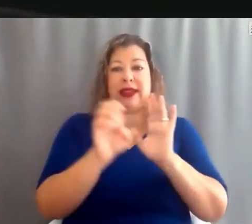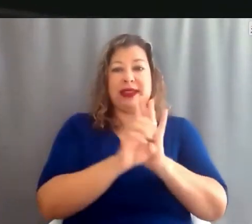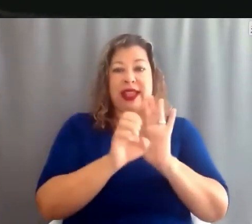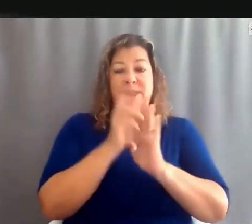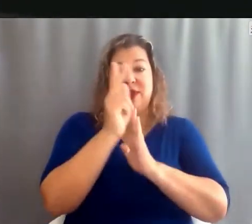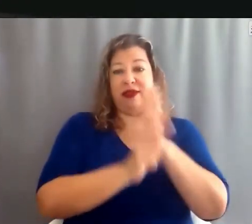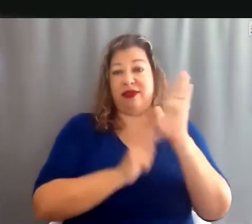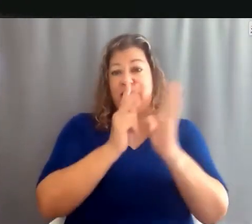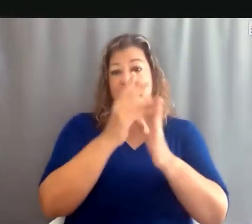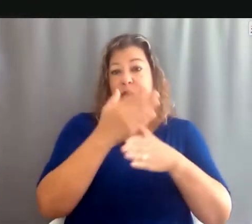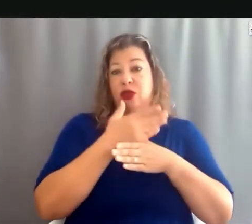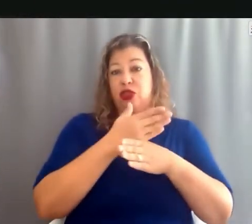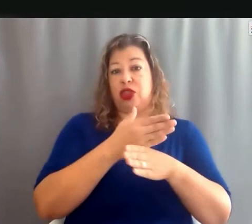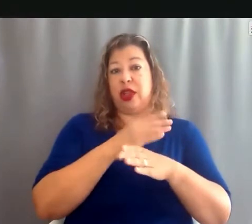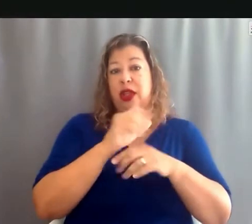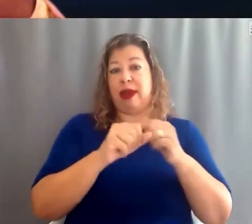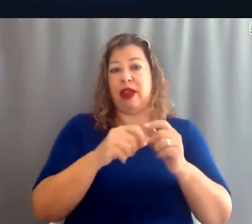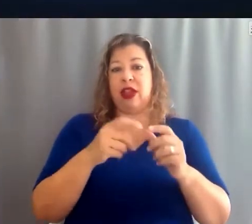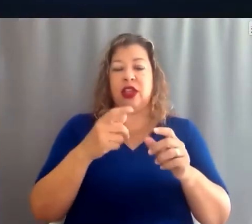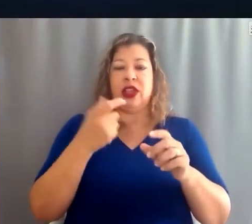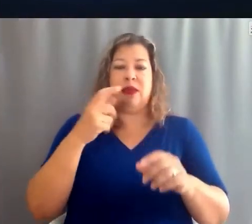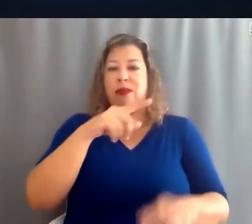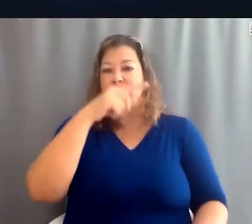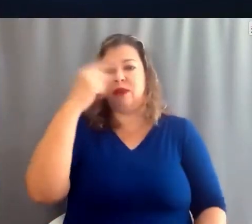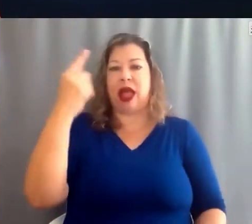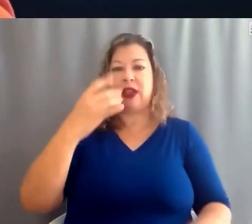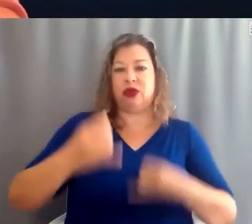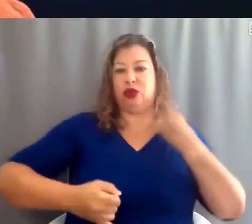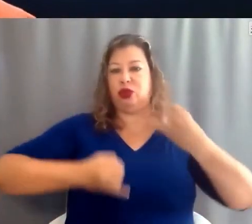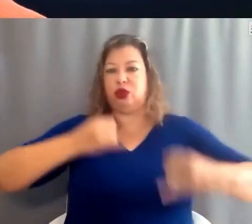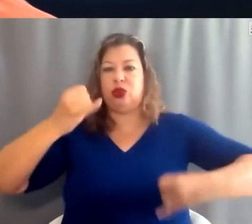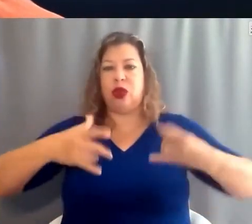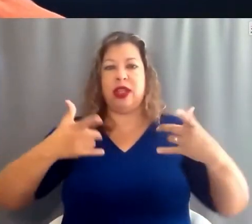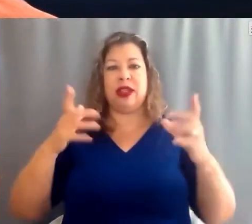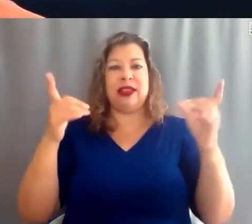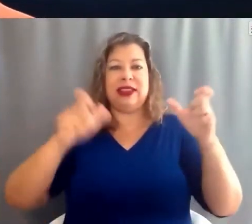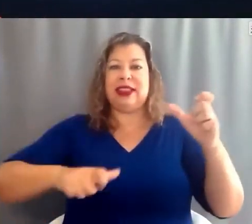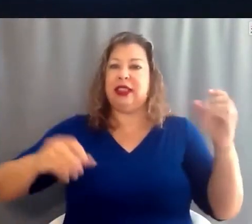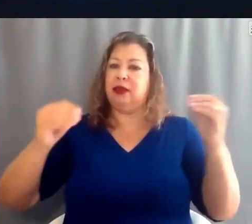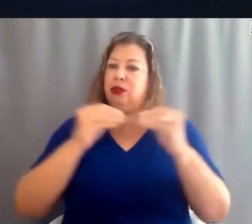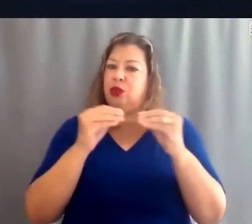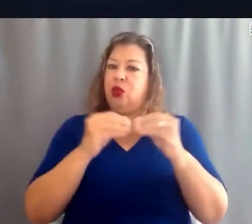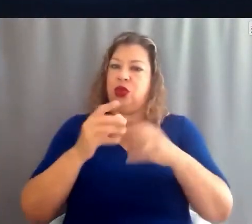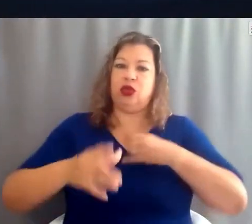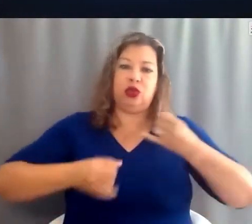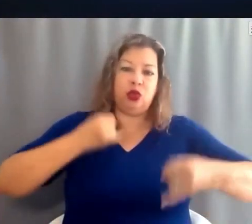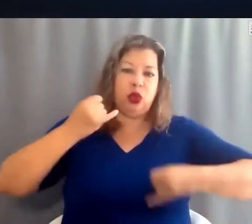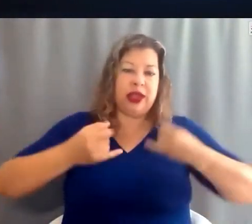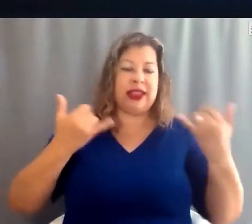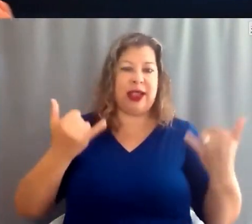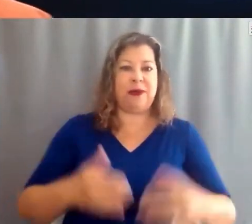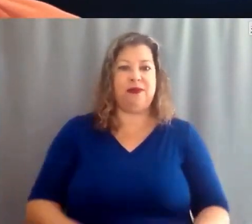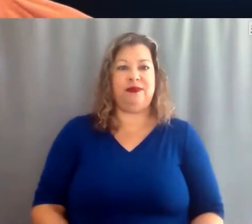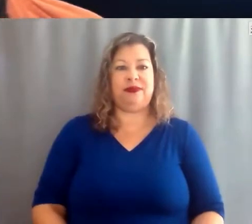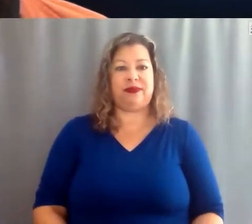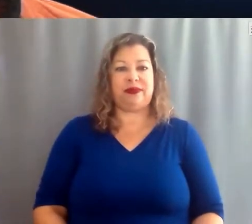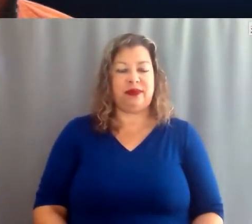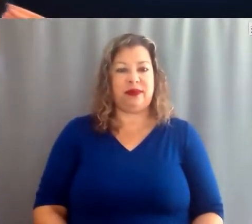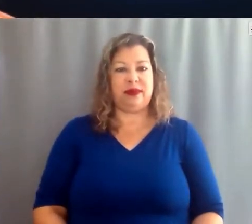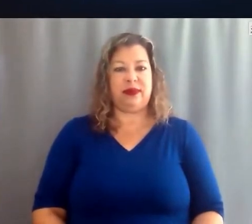Because we're in a season where it's more needed than